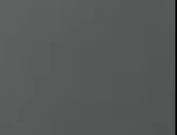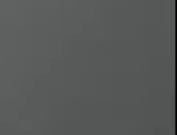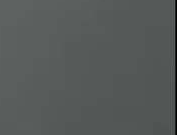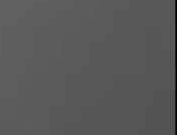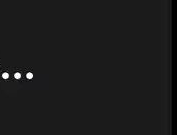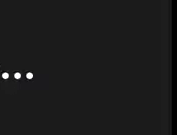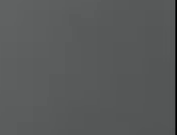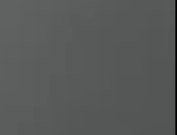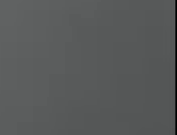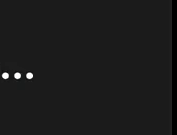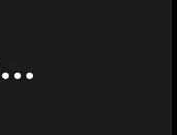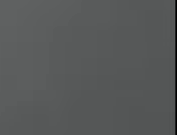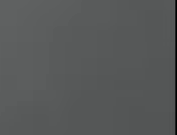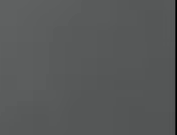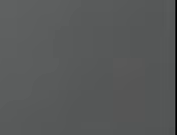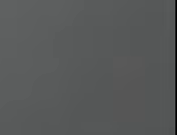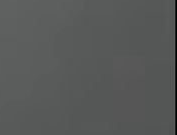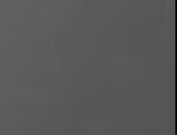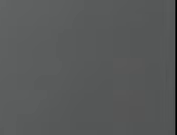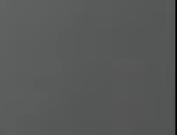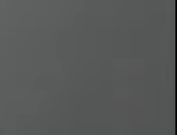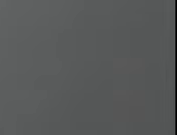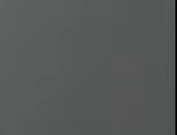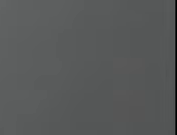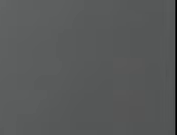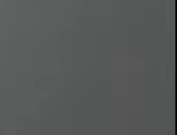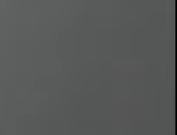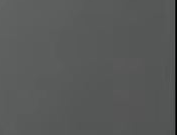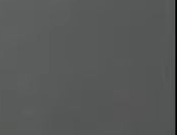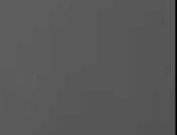it snippet have to do to 14:49:16 see.